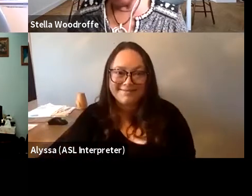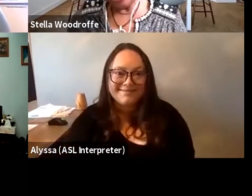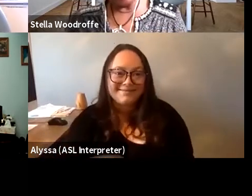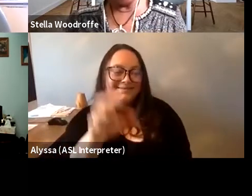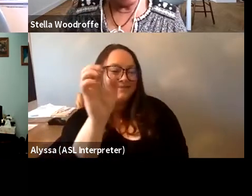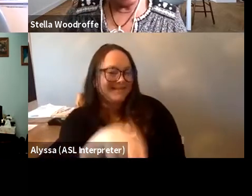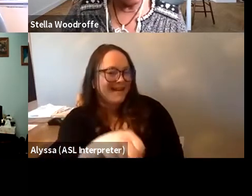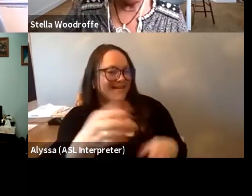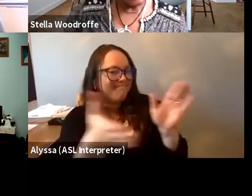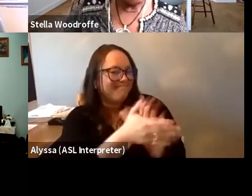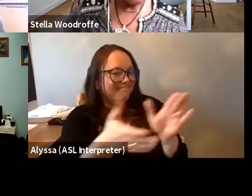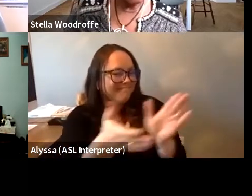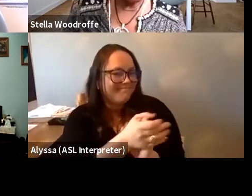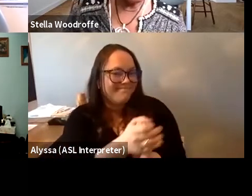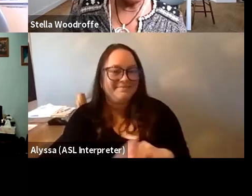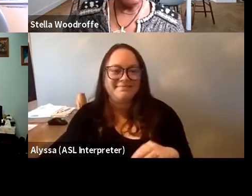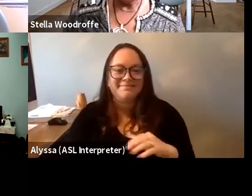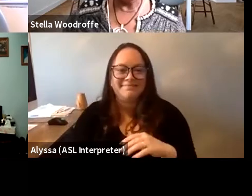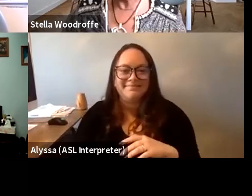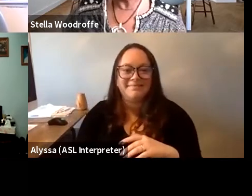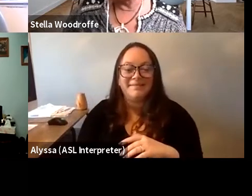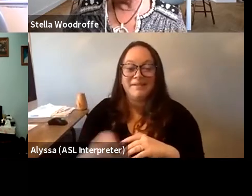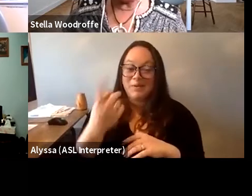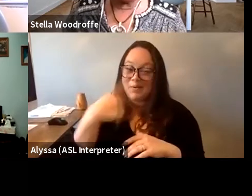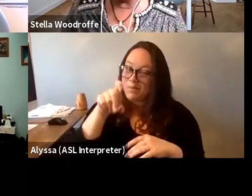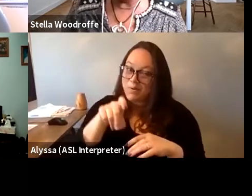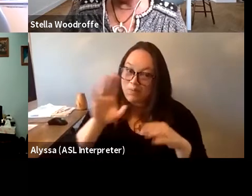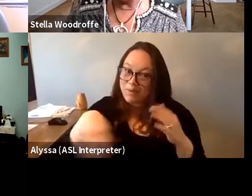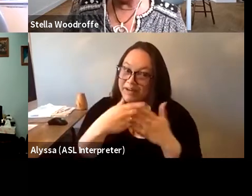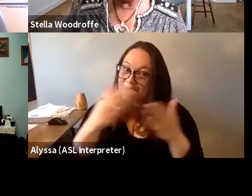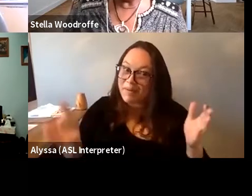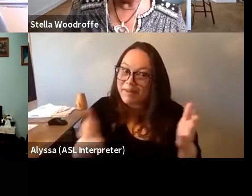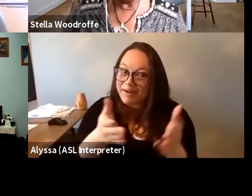we need all the encouragement we can get, all the encouragement we can get